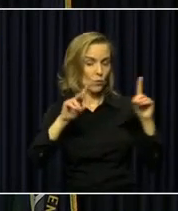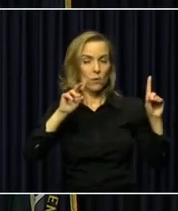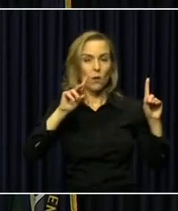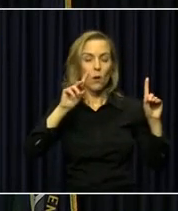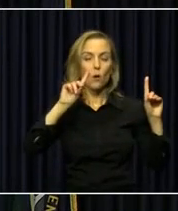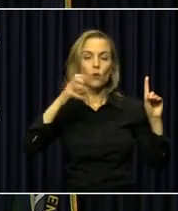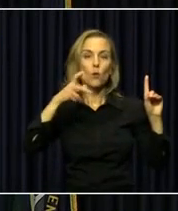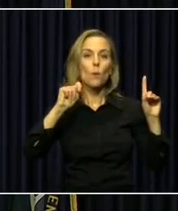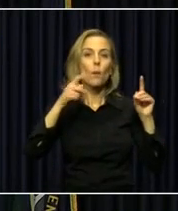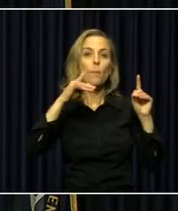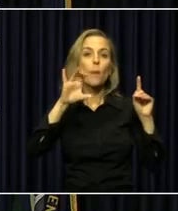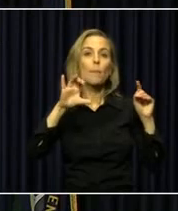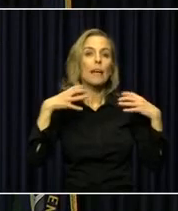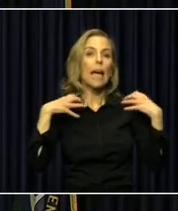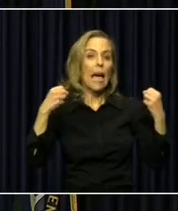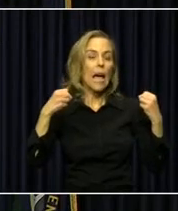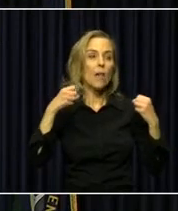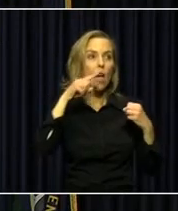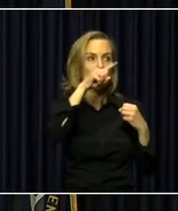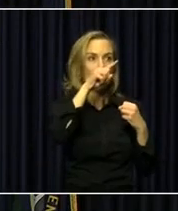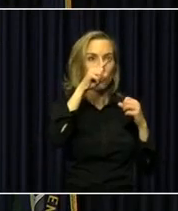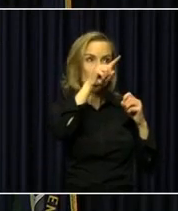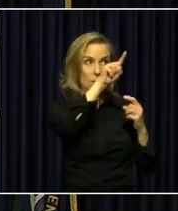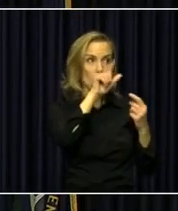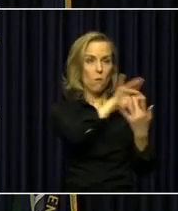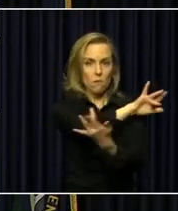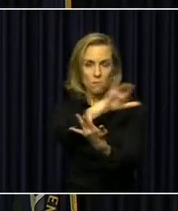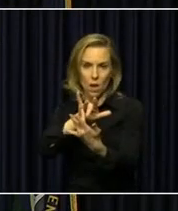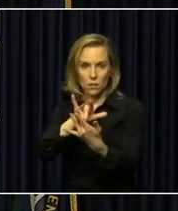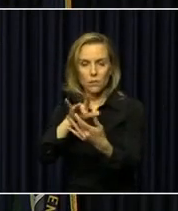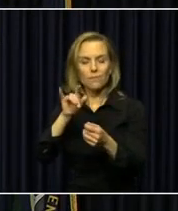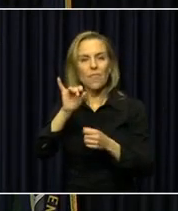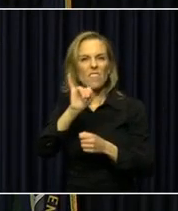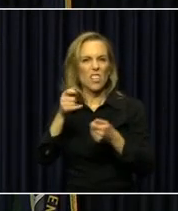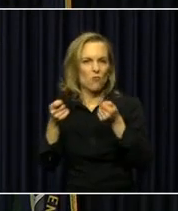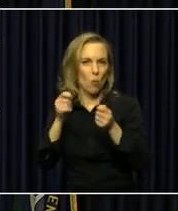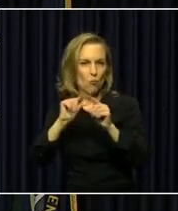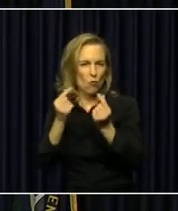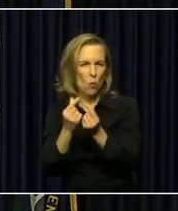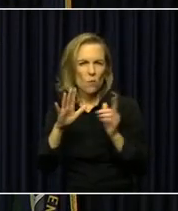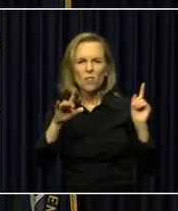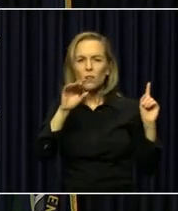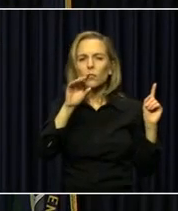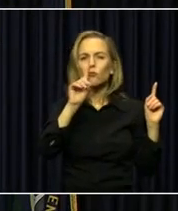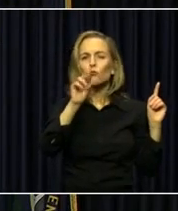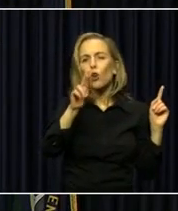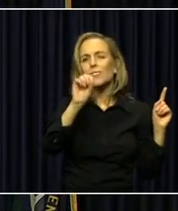HELP ADVISE FACILITIES ON WHAT ARE THEIR BEST PRACTICES. THIS GROUP HAS COME TOGETHER